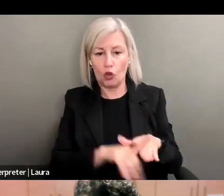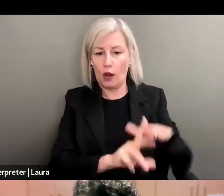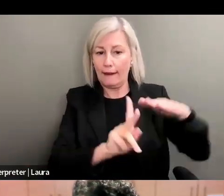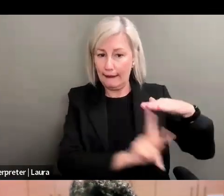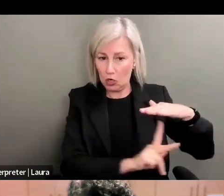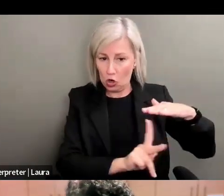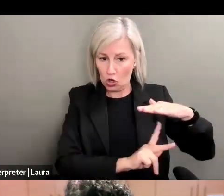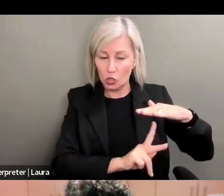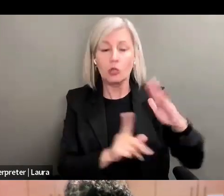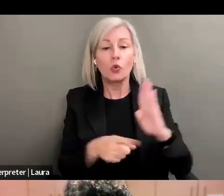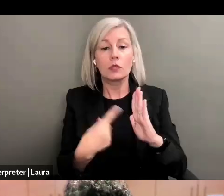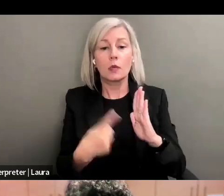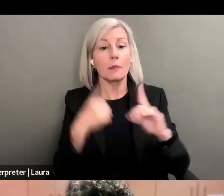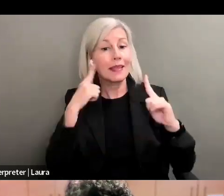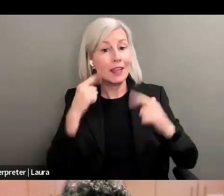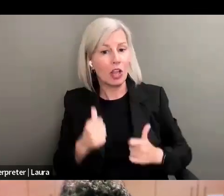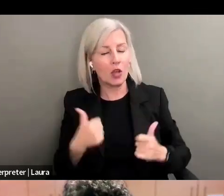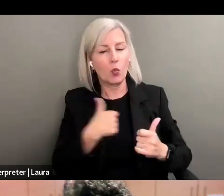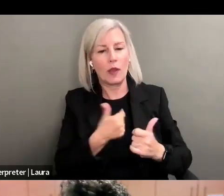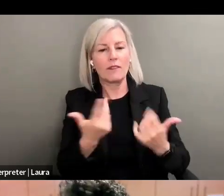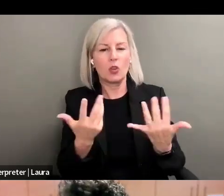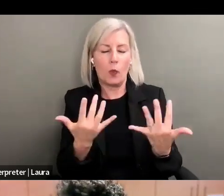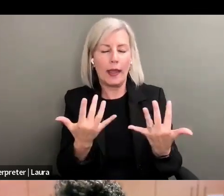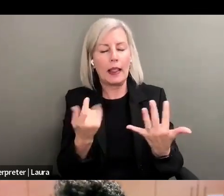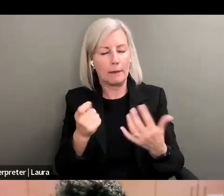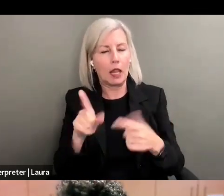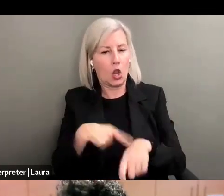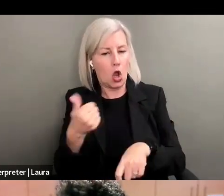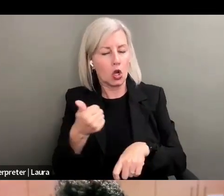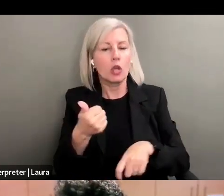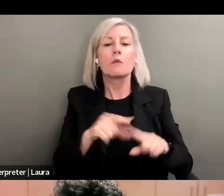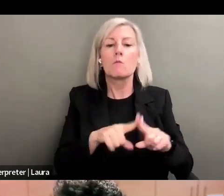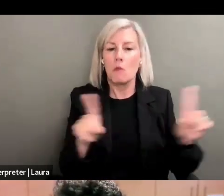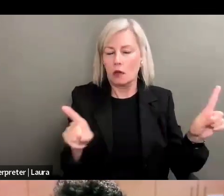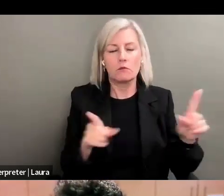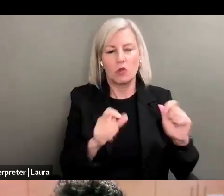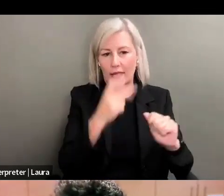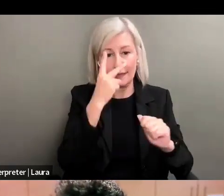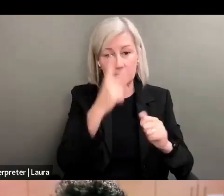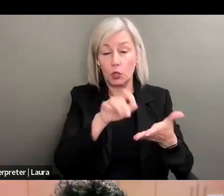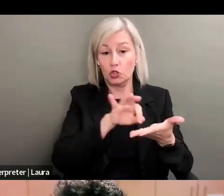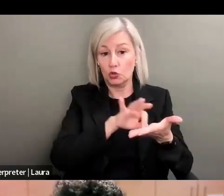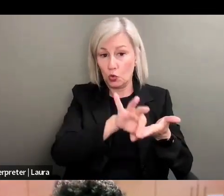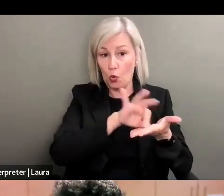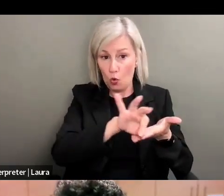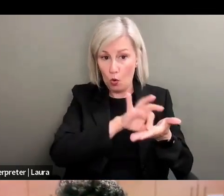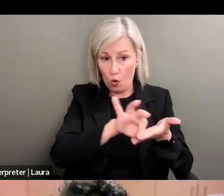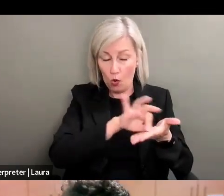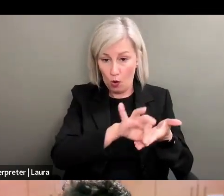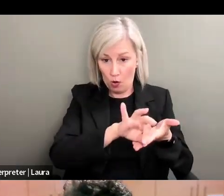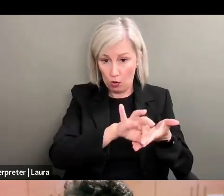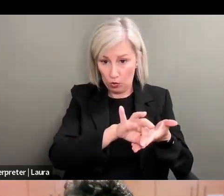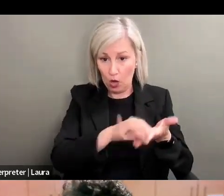So sometimes with hearing loss we have to wait a little bit longer to do this one but essentially you can see we score it by scoring how many words correct